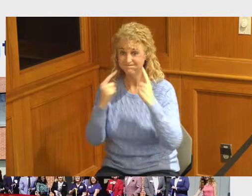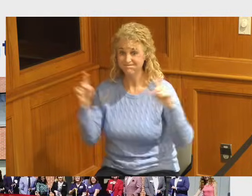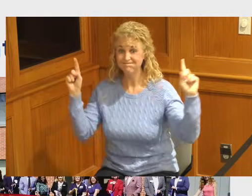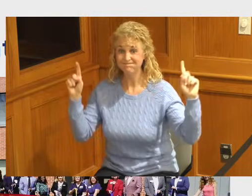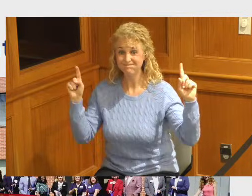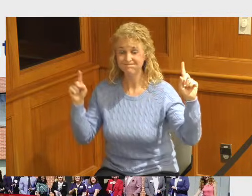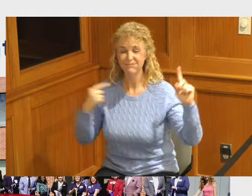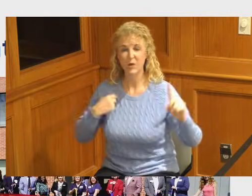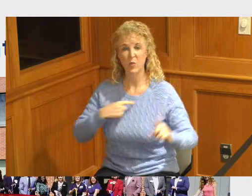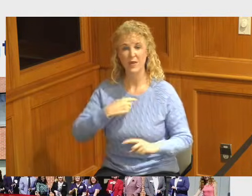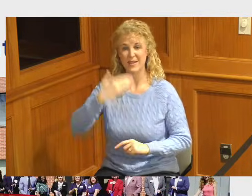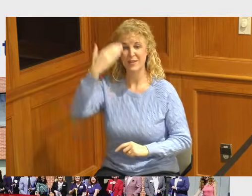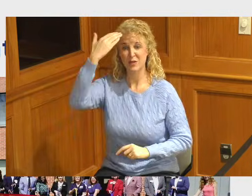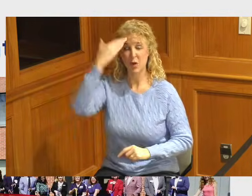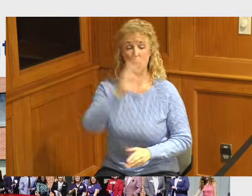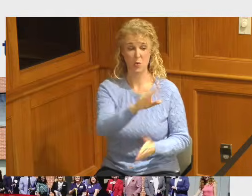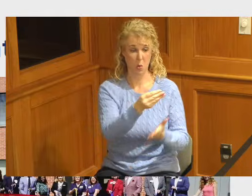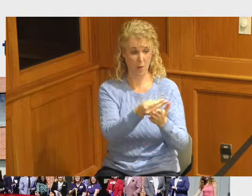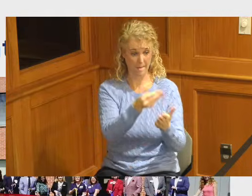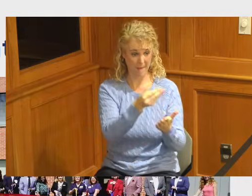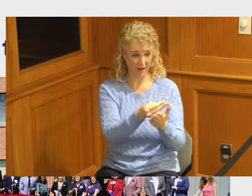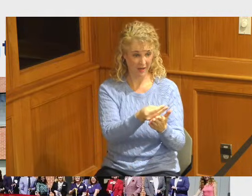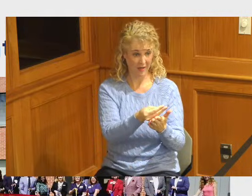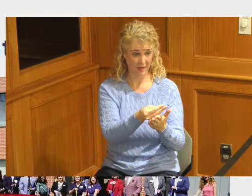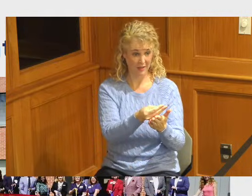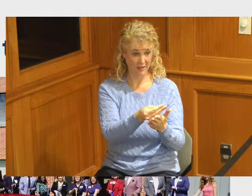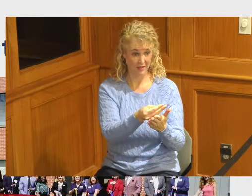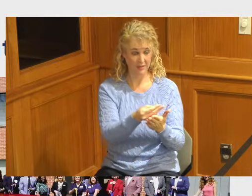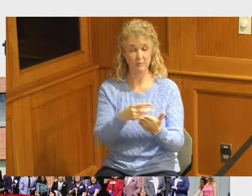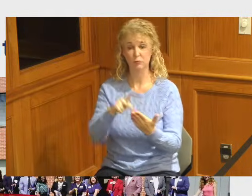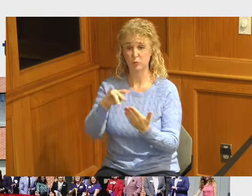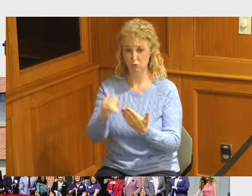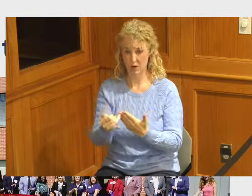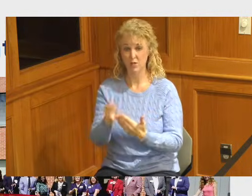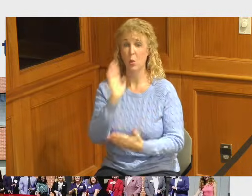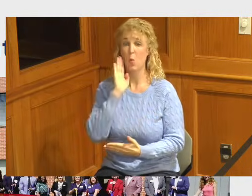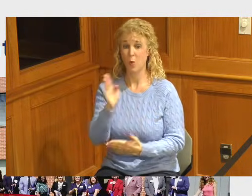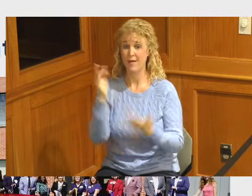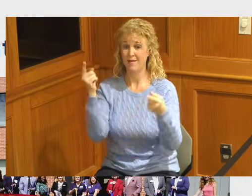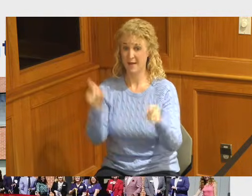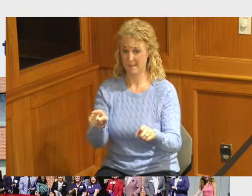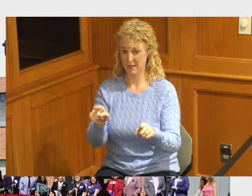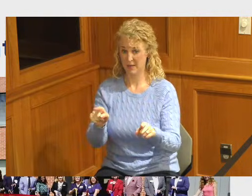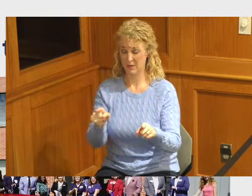the county's dollars would go would sort of the project would happen we made several loans